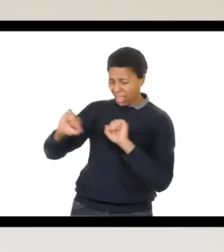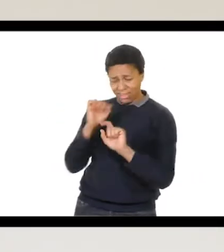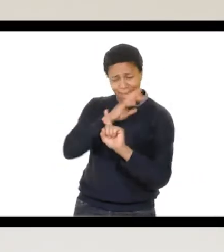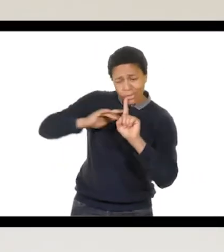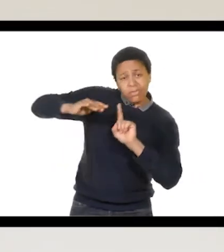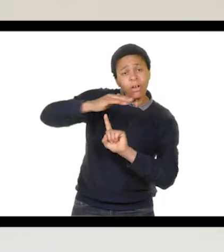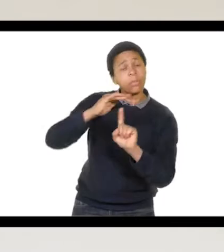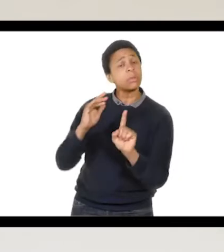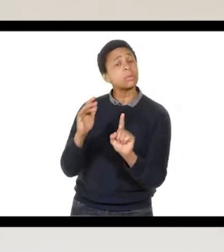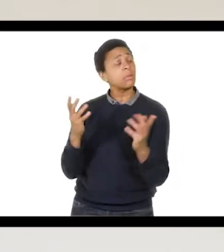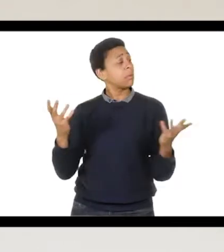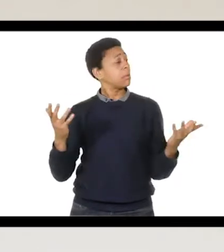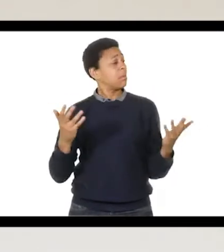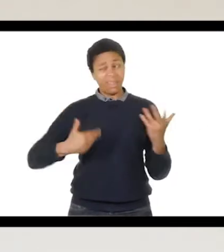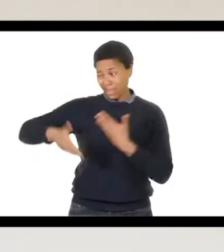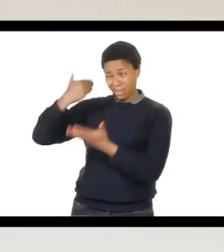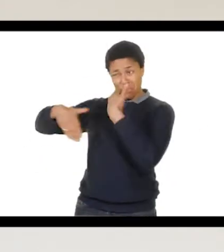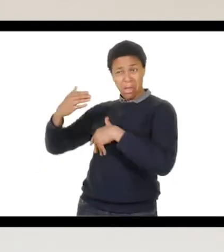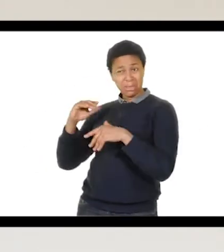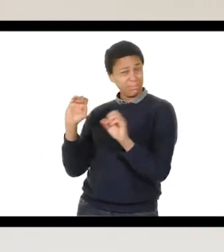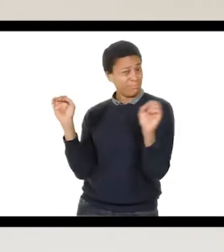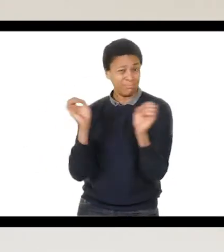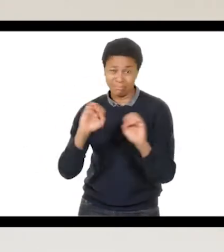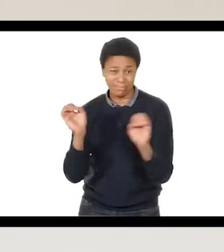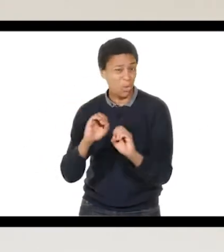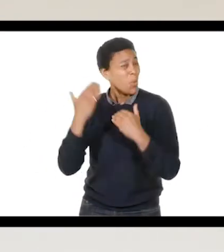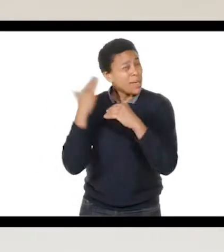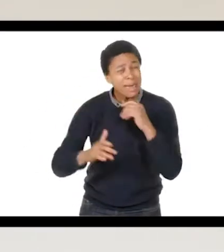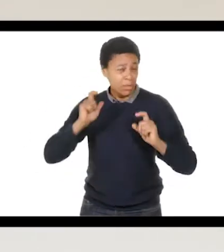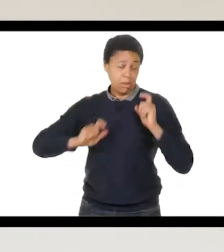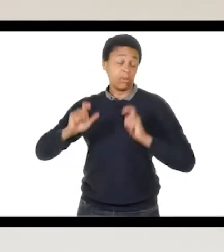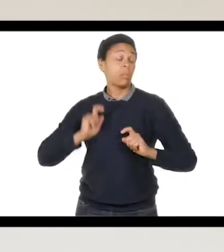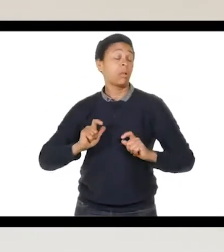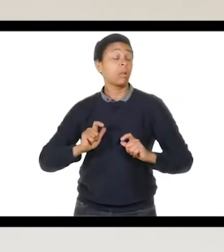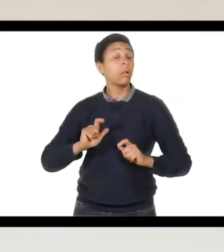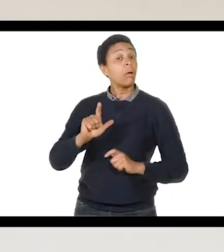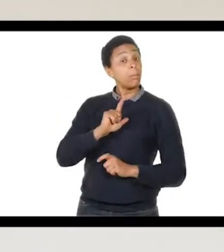Being comfortable in their own environment. Which we never used to be able to do.